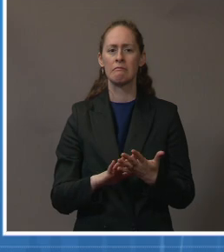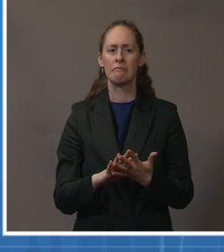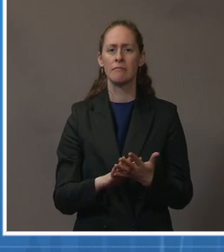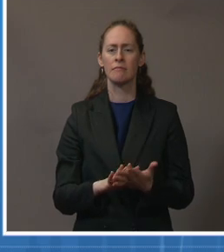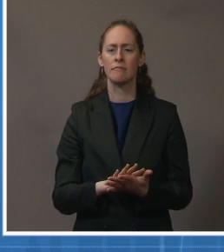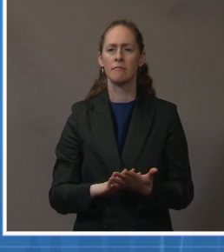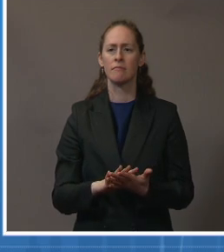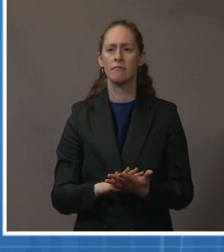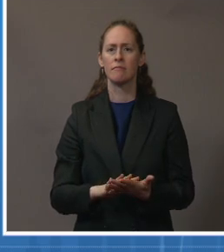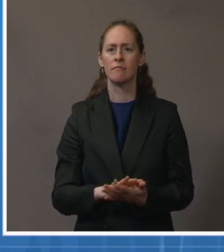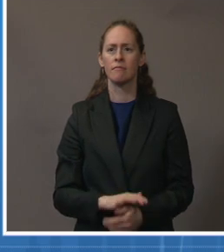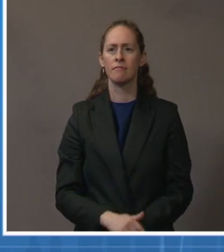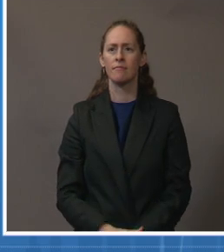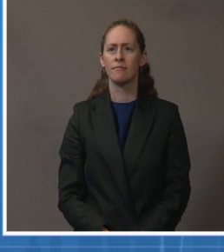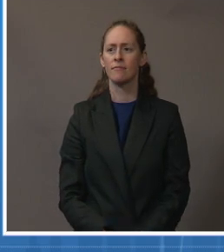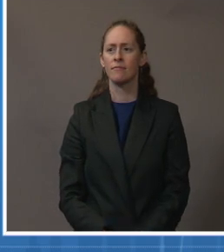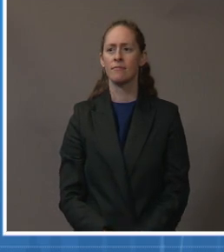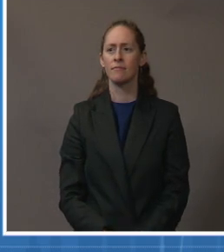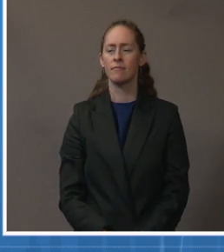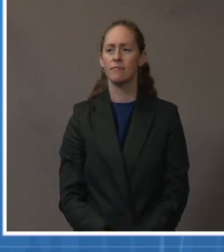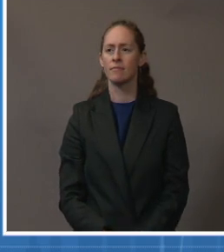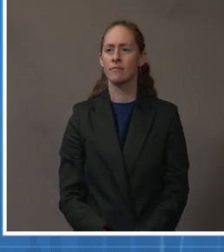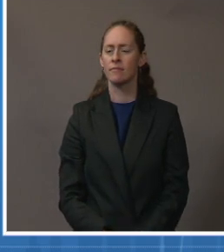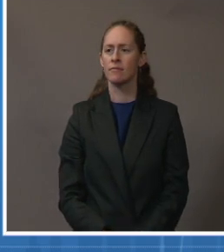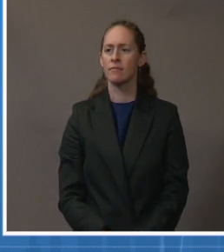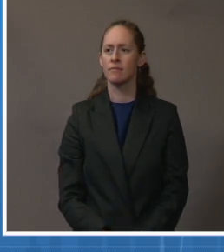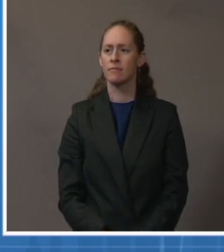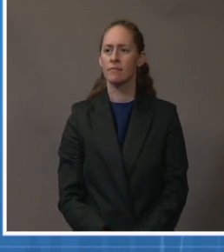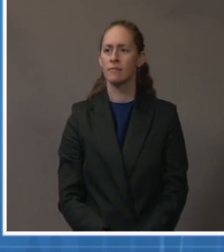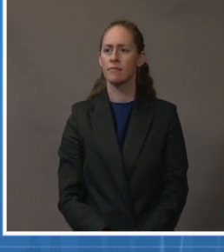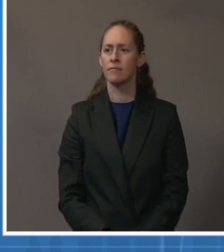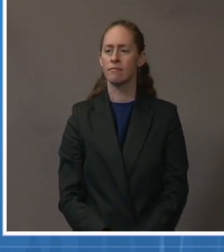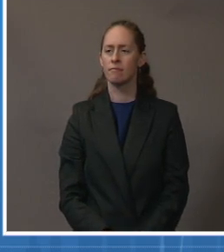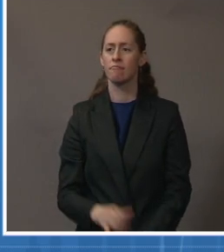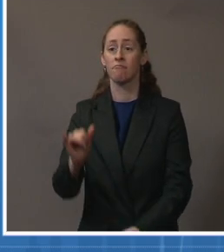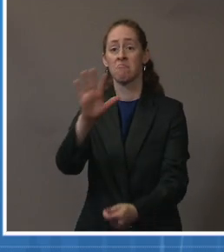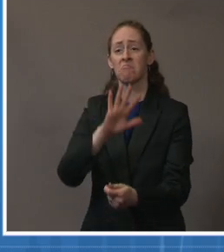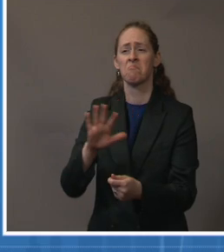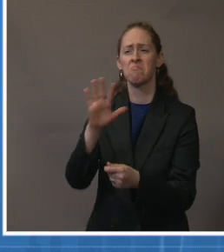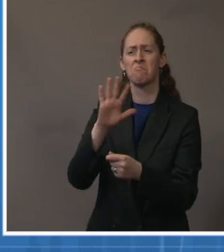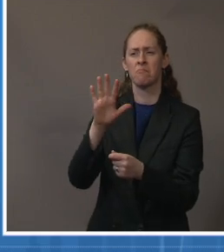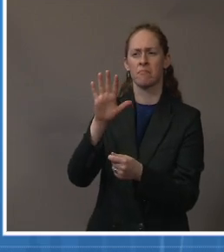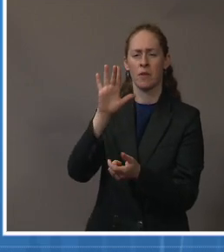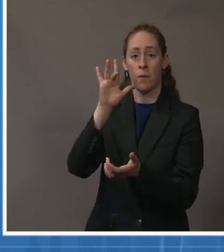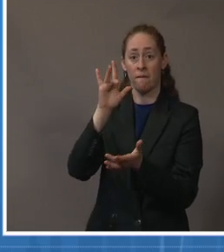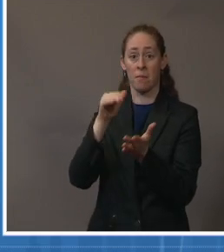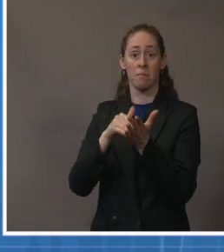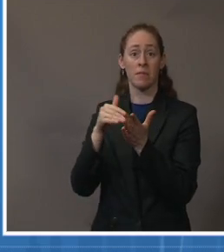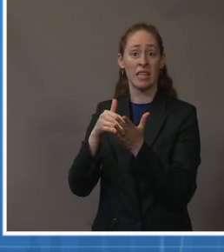So, the 25 million will be comprised of the three approved --